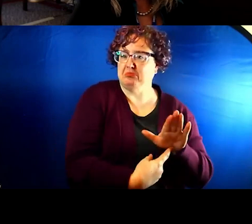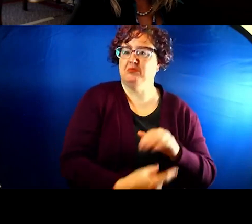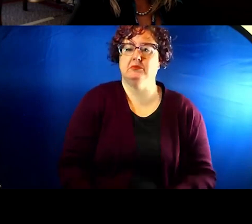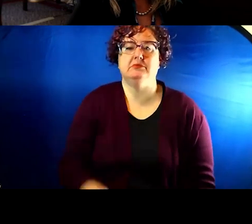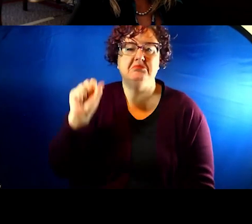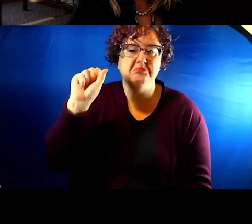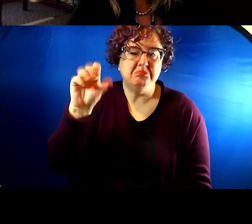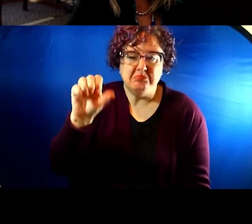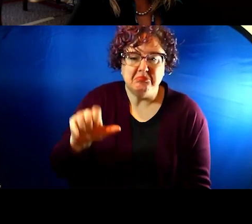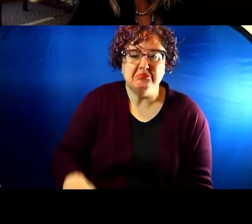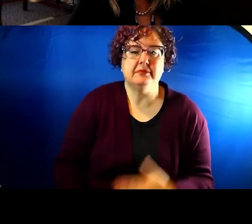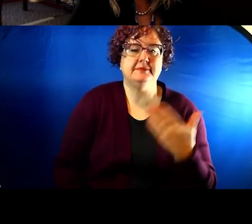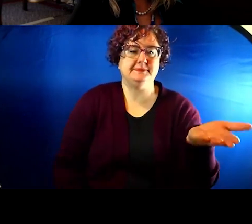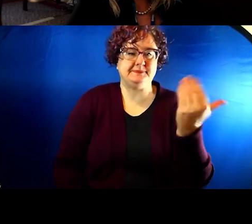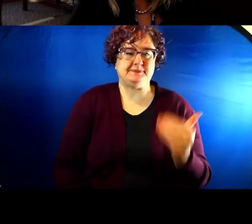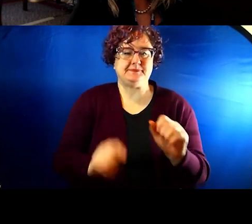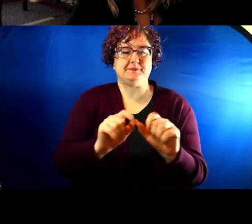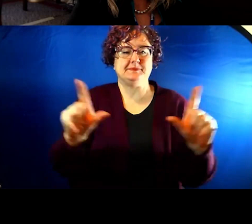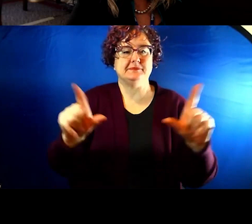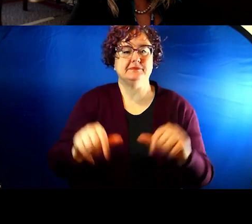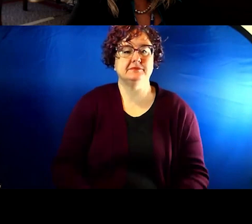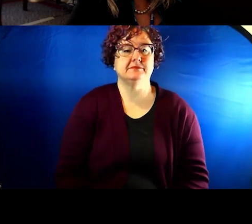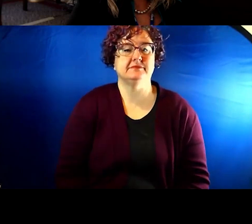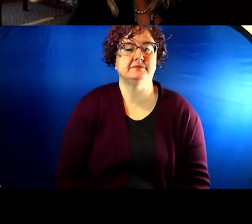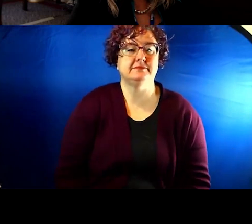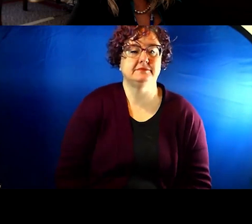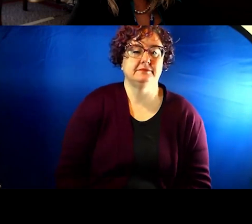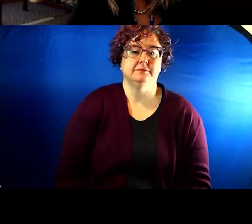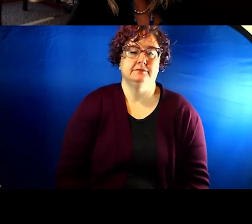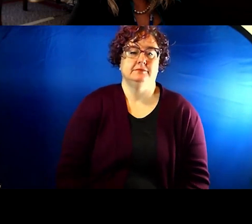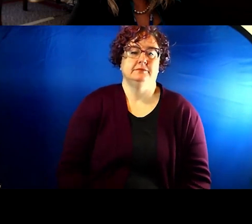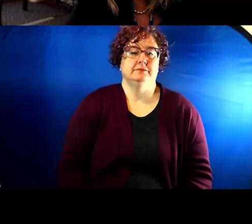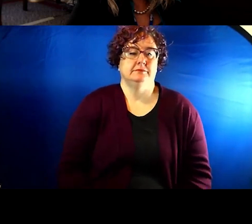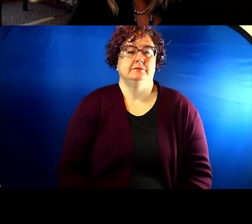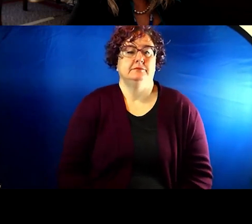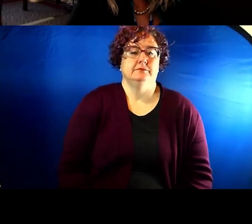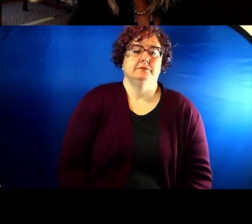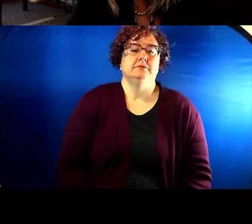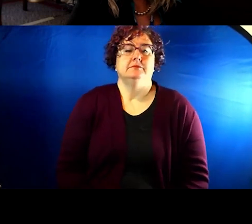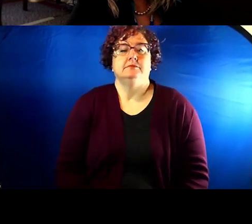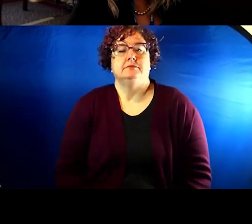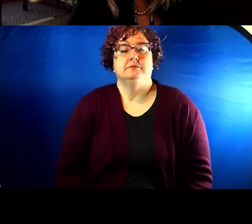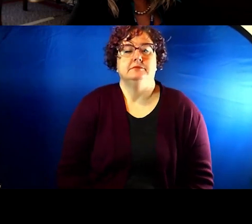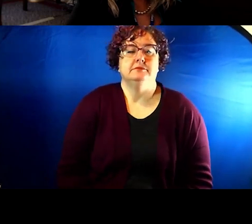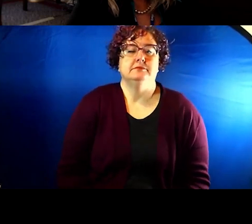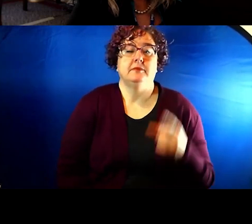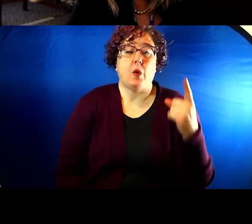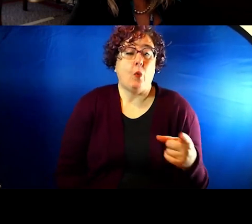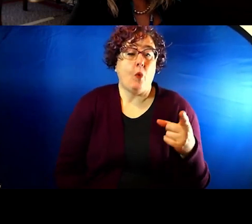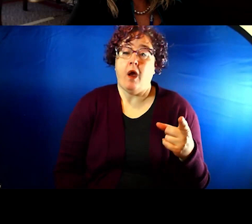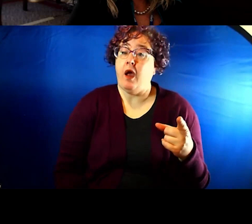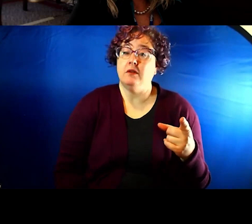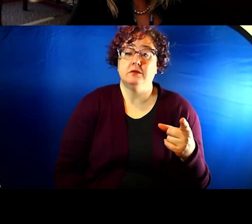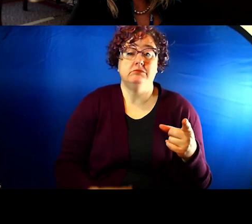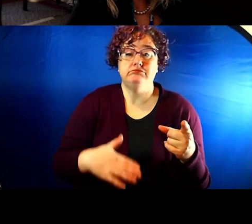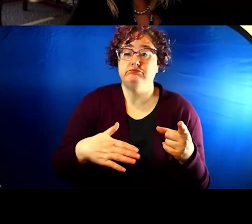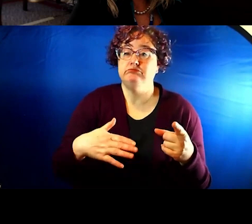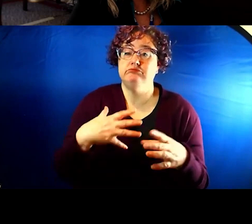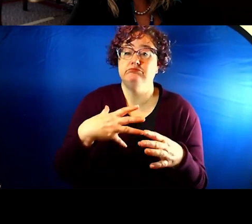SO WE WANTED TO GIVE YOU JUST ONE ANECDOTAL EXPERIENCE OF A MOM